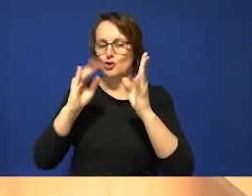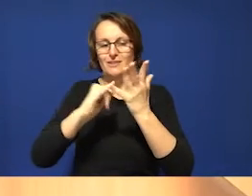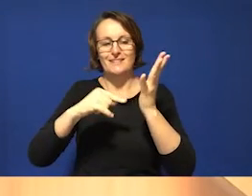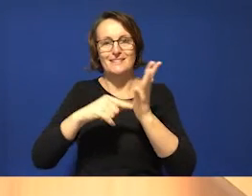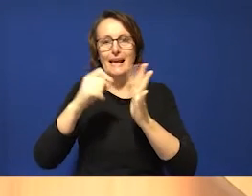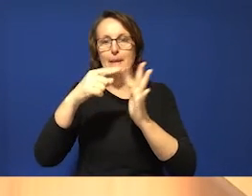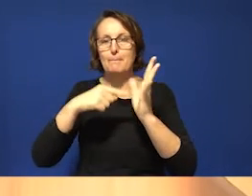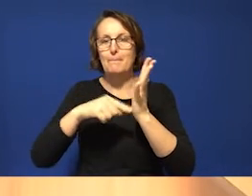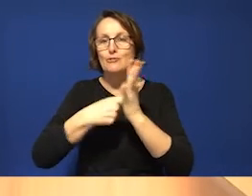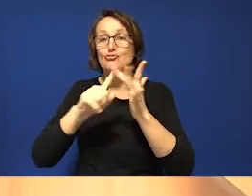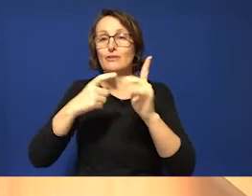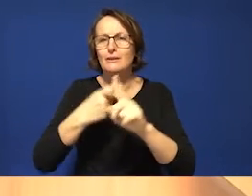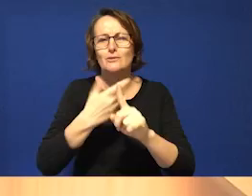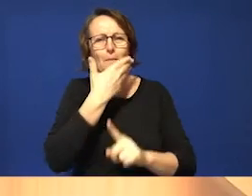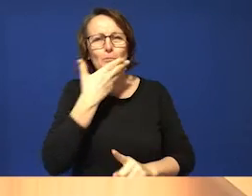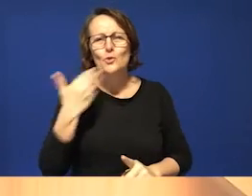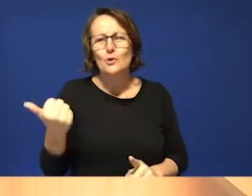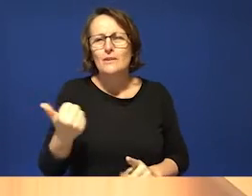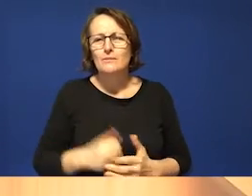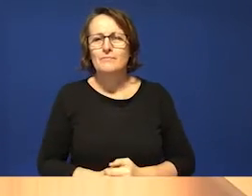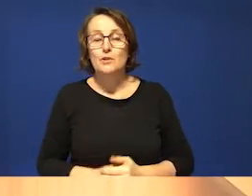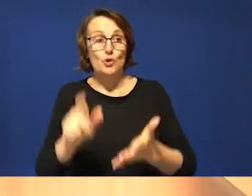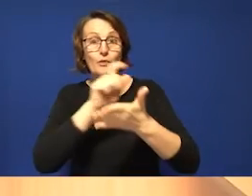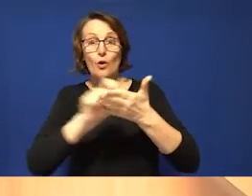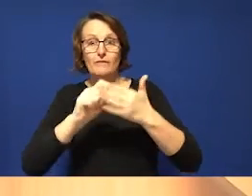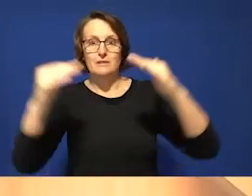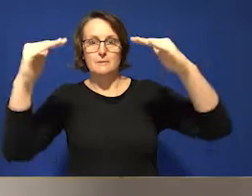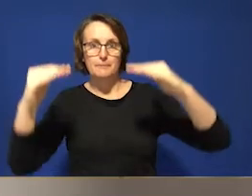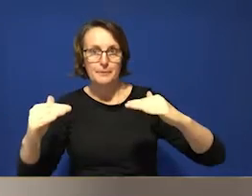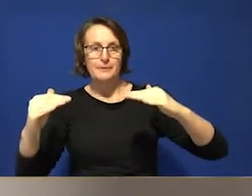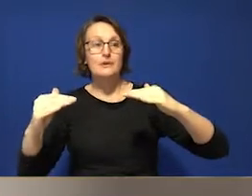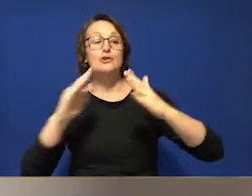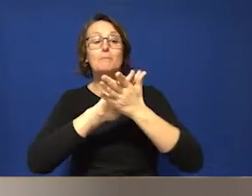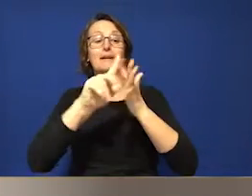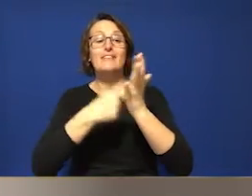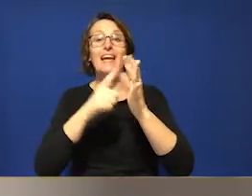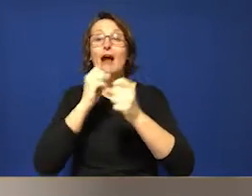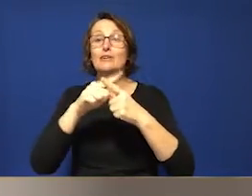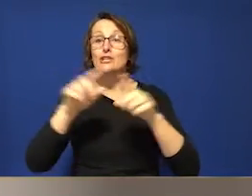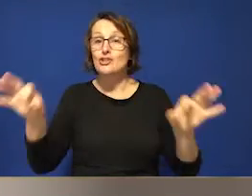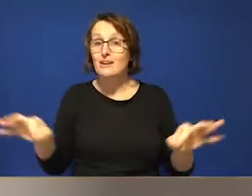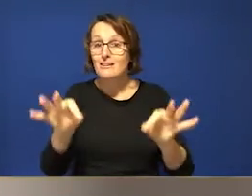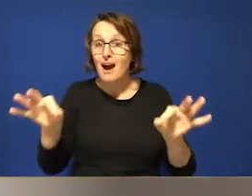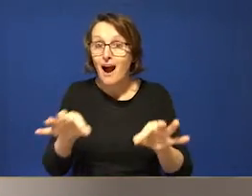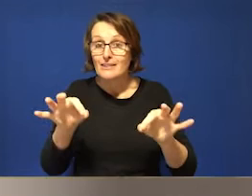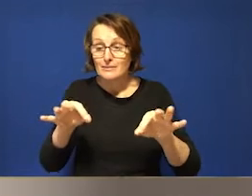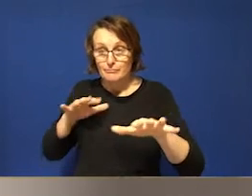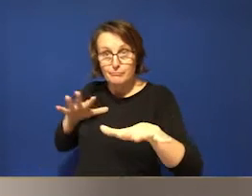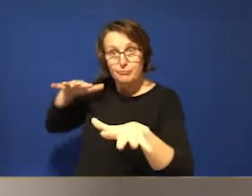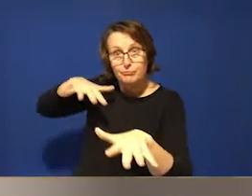So we dropped a whole level of officers to allow the garden, the heritage garden to fold into the inner courtyard.